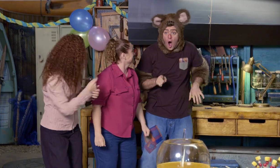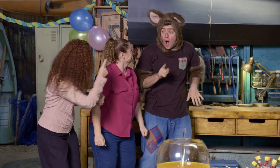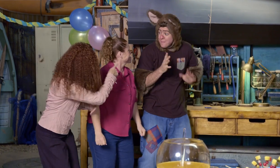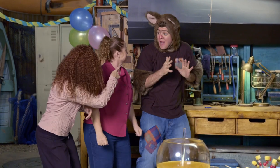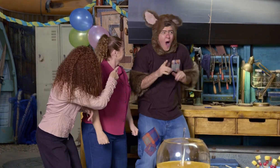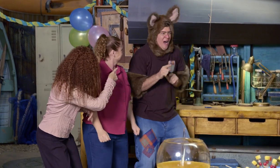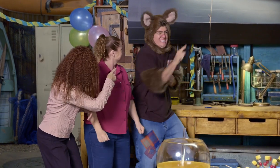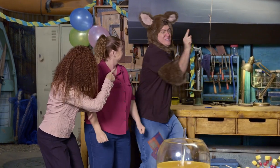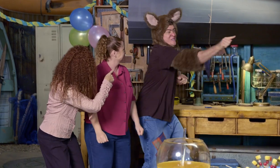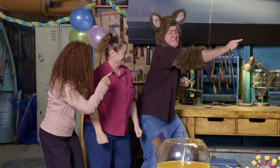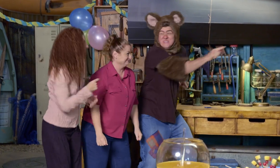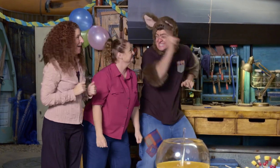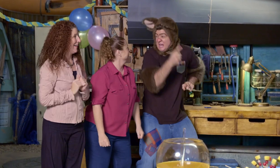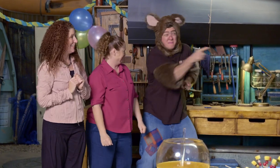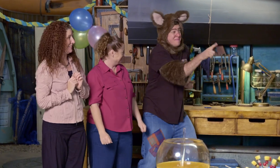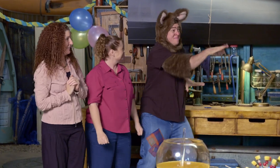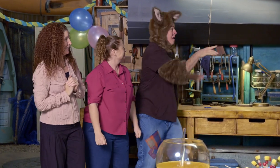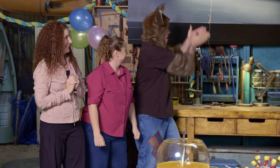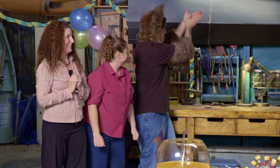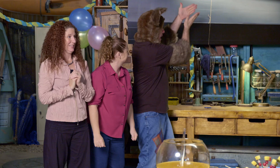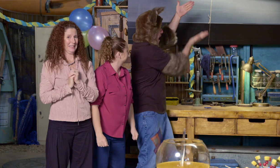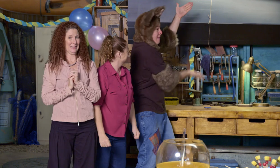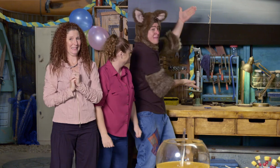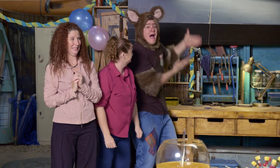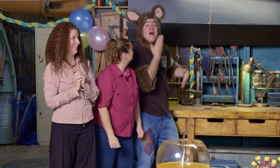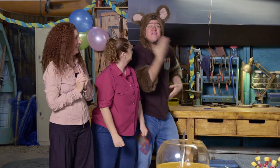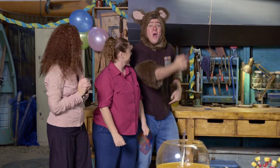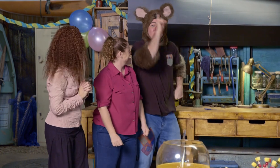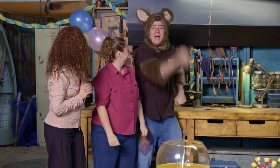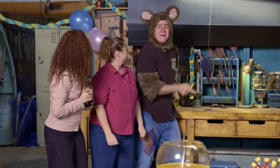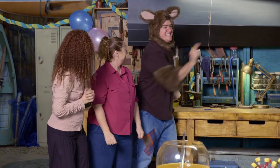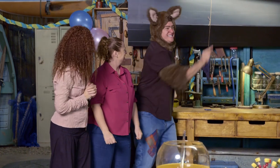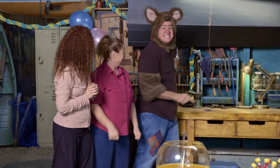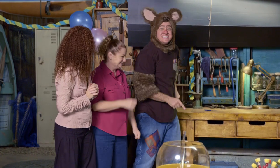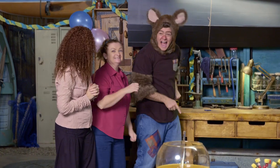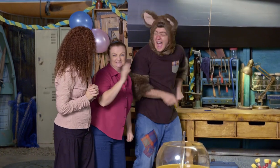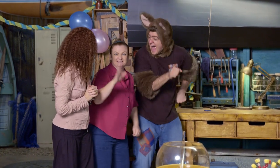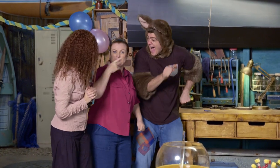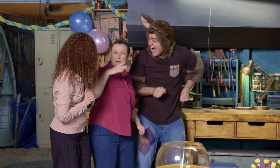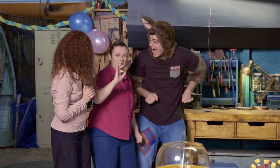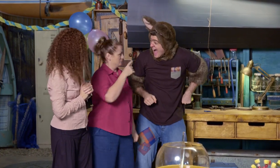Well, that means it's going to have Skip's name on it, and when it opens up, it'll say, "Thank you, Skip."